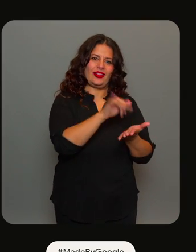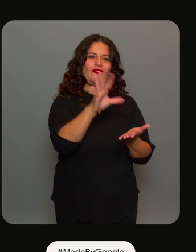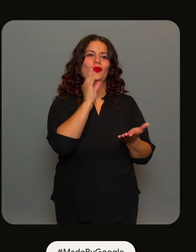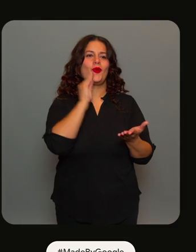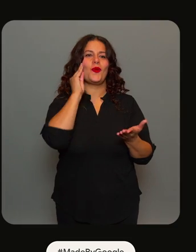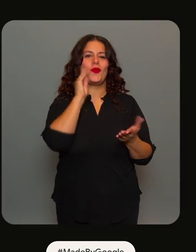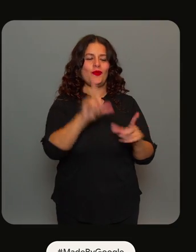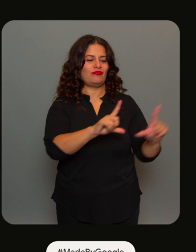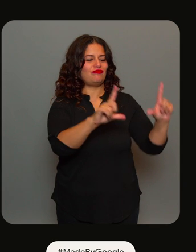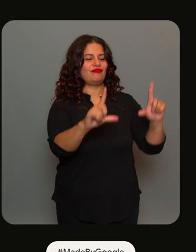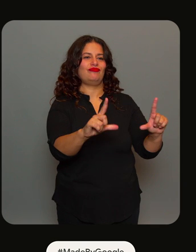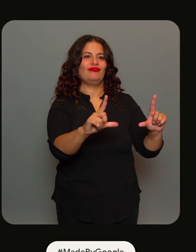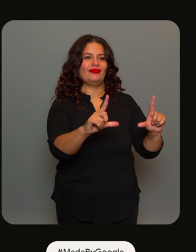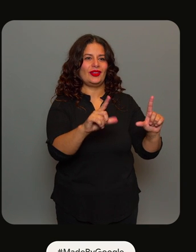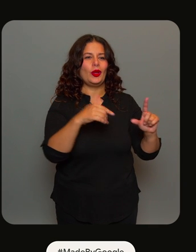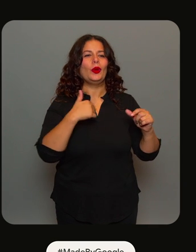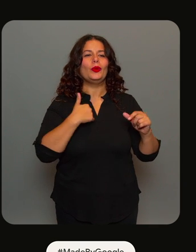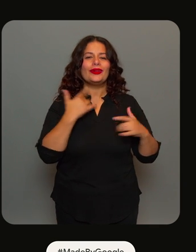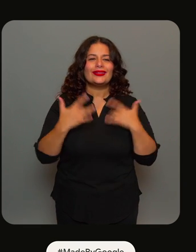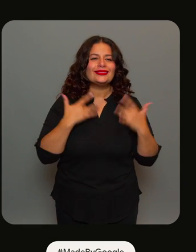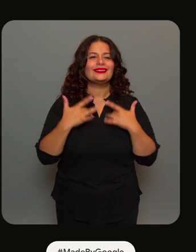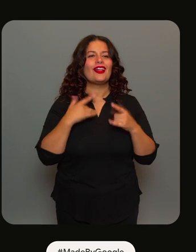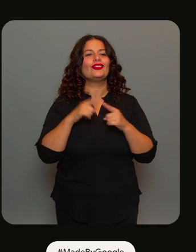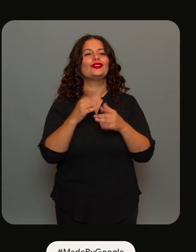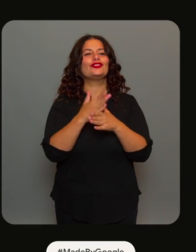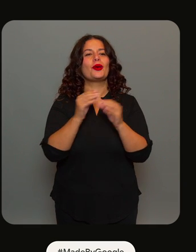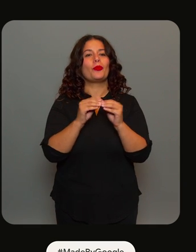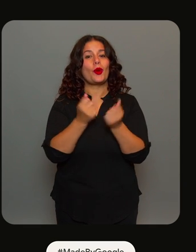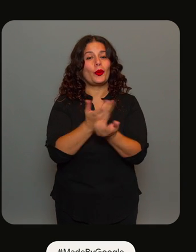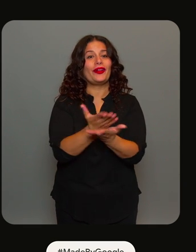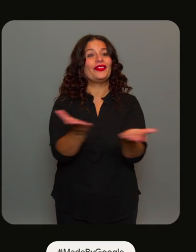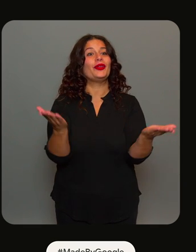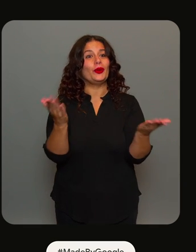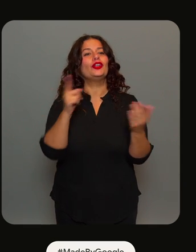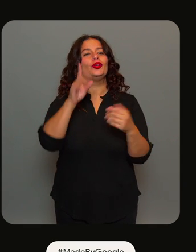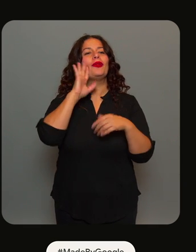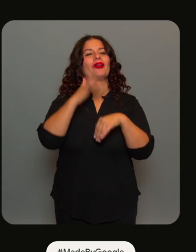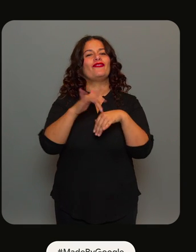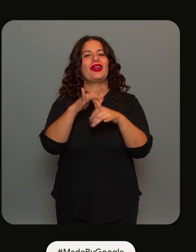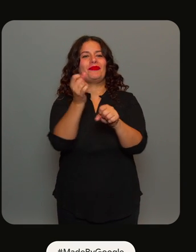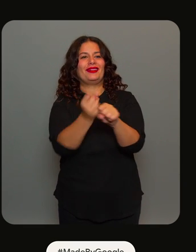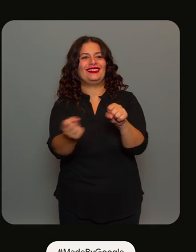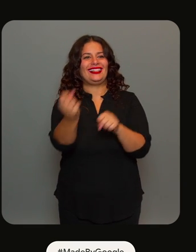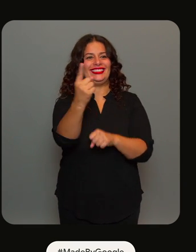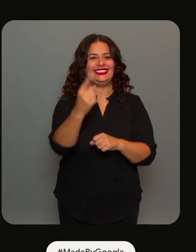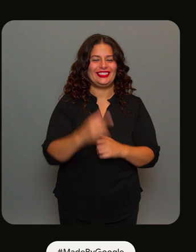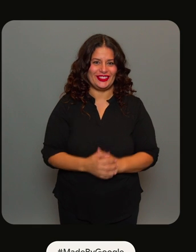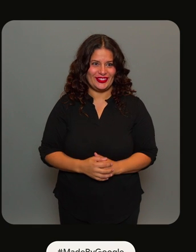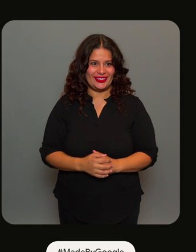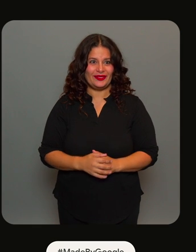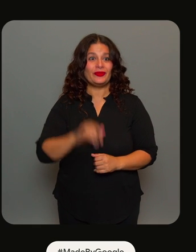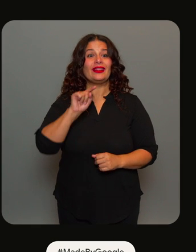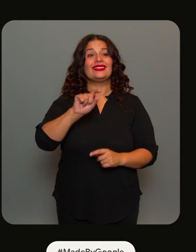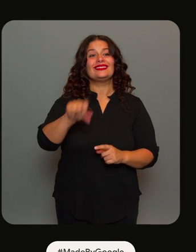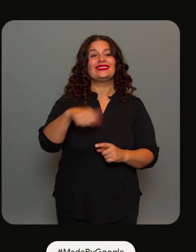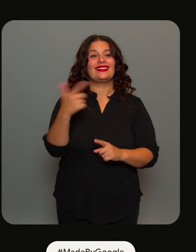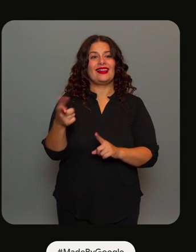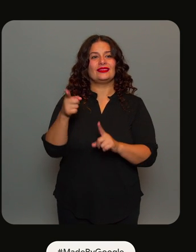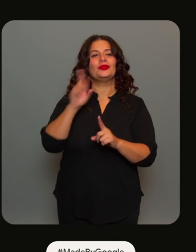And we can't wait to share more When it's available next year. Next up, Seang is going to show you how the entire Pixel